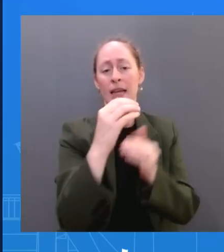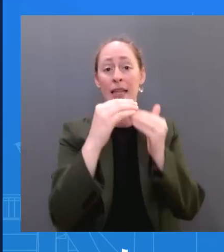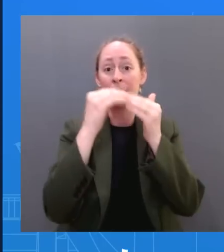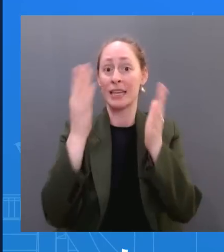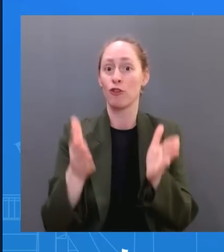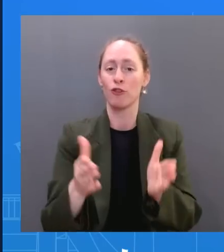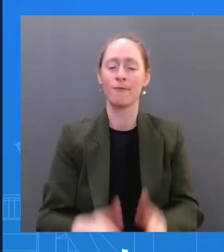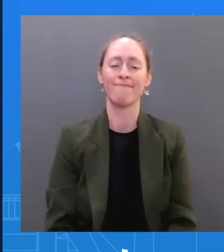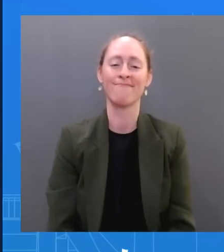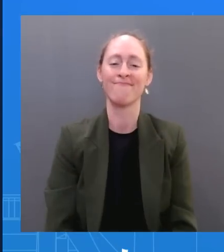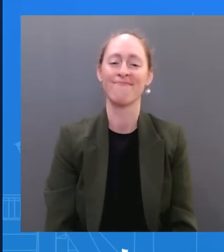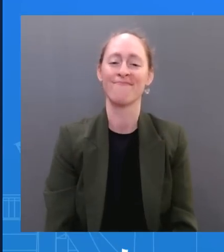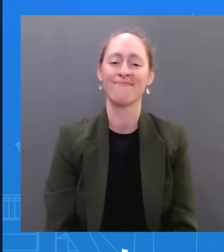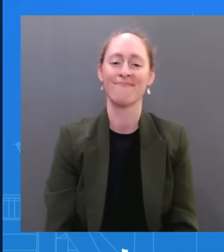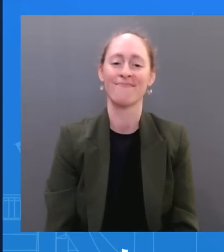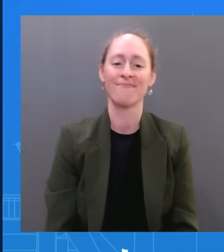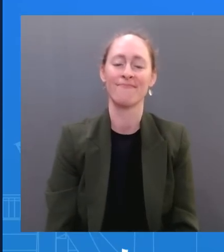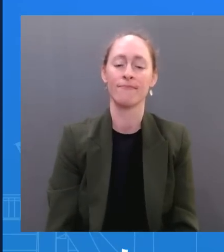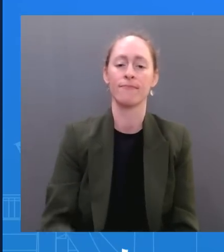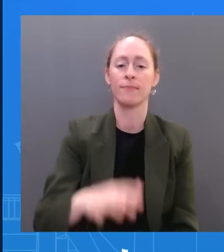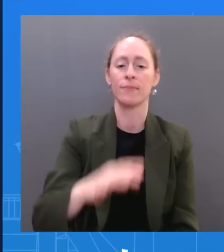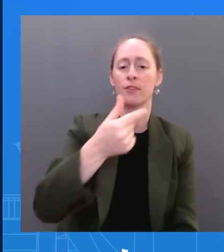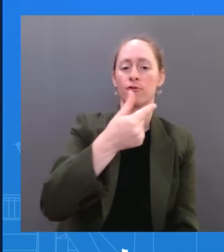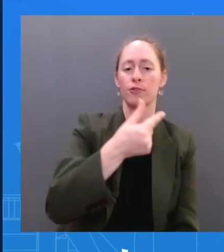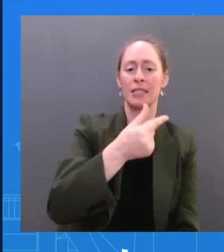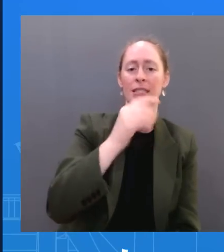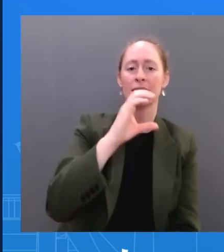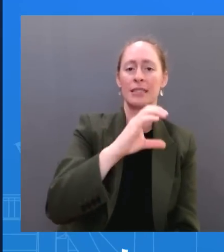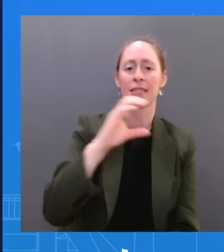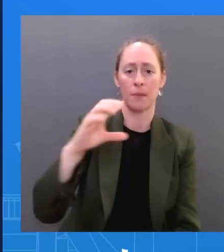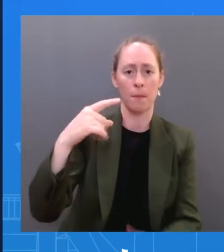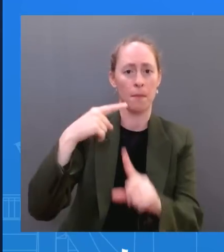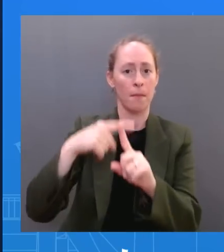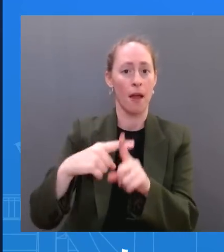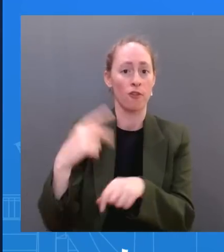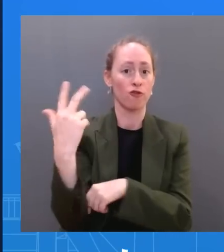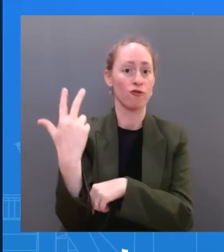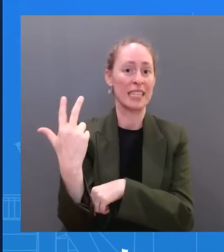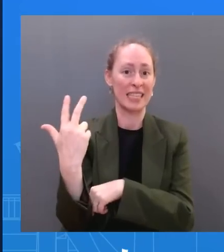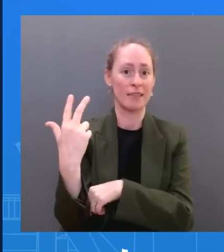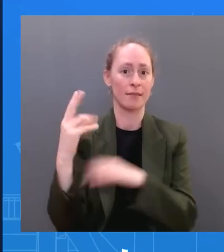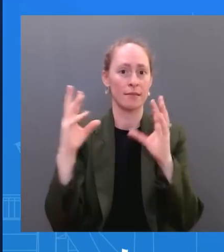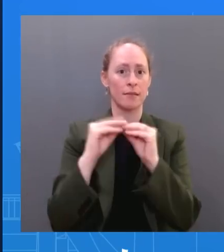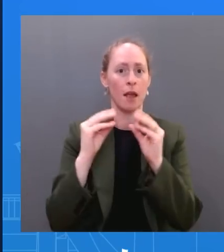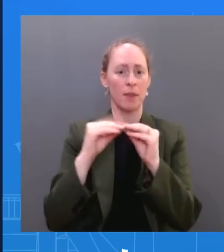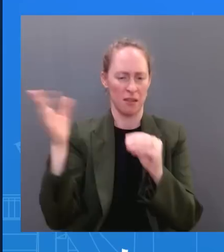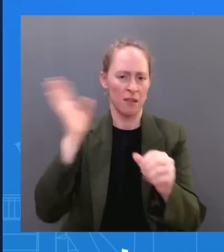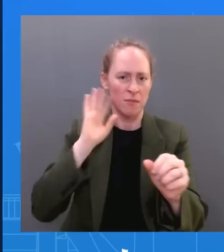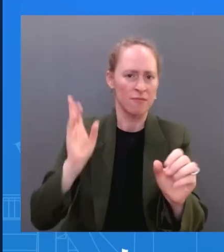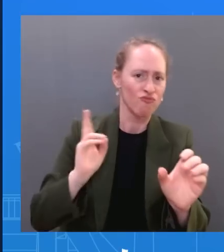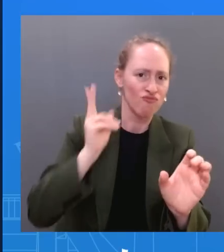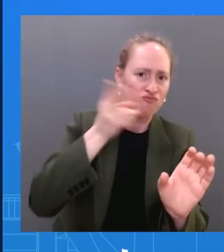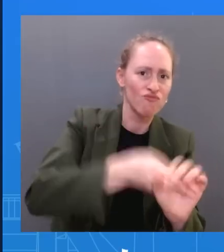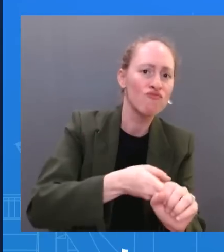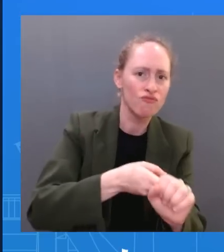At that summit, he will make a major statement on the Biden administration's strategy -- his vision -- for the Middle East region.